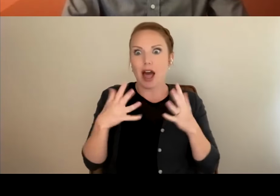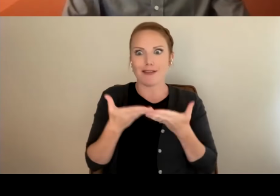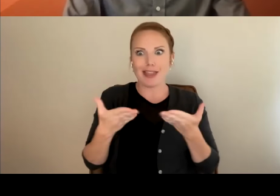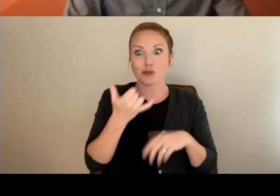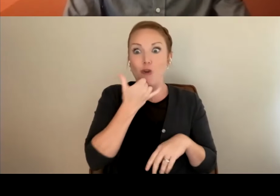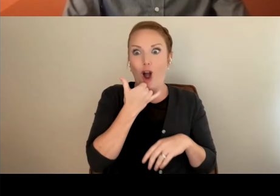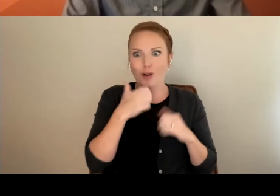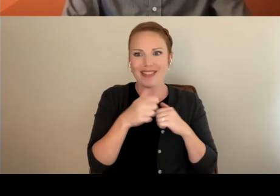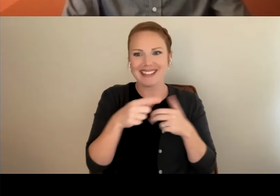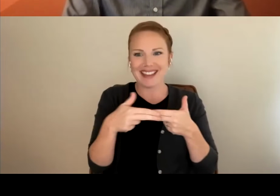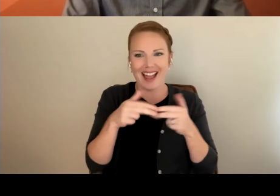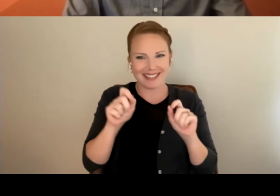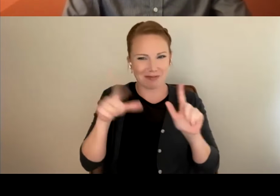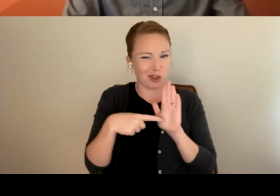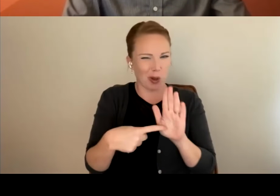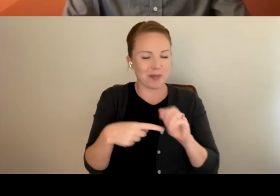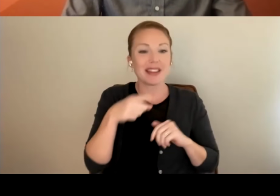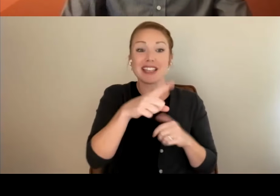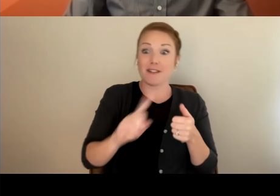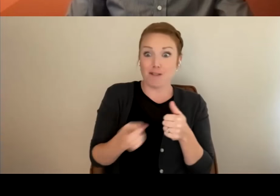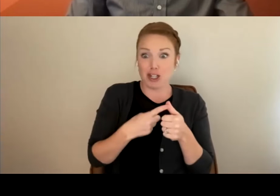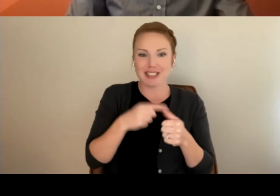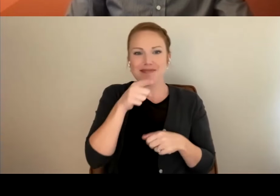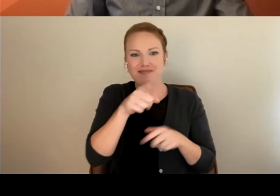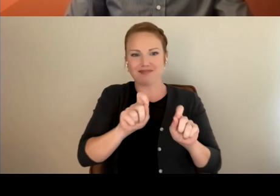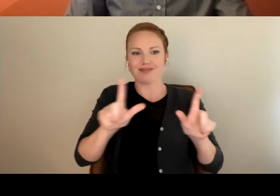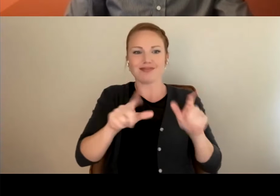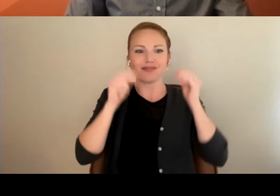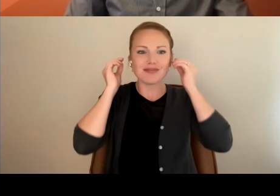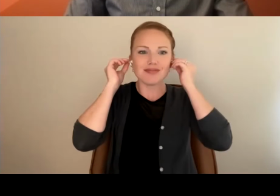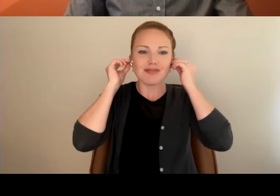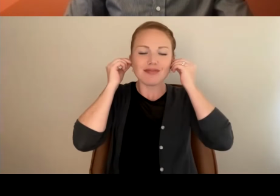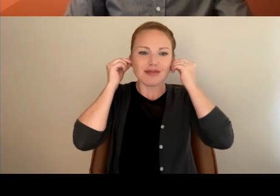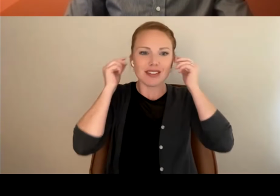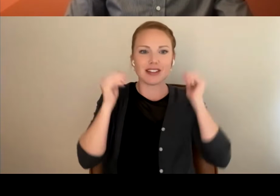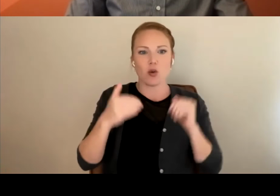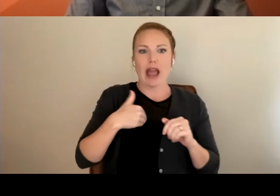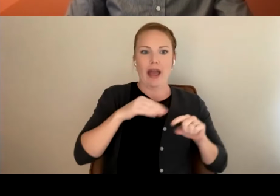Okay, so for this data visual... this first one we've got, you know, we've got this area chart,